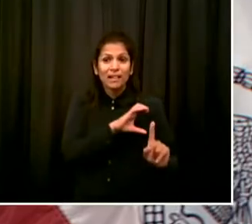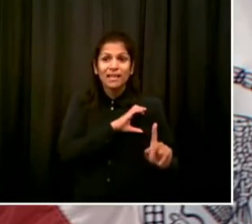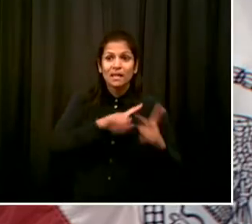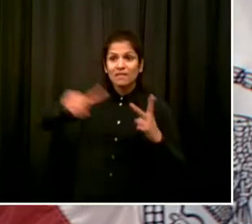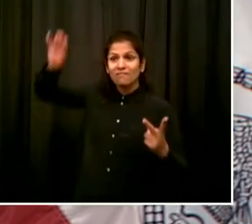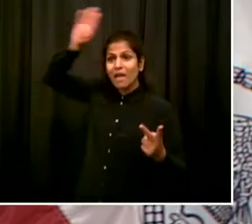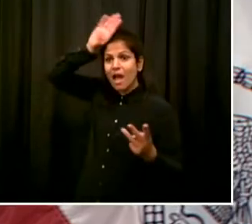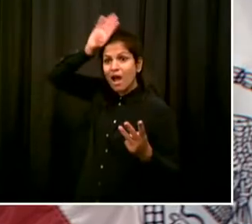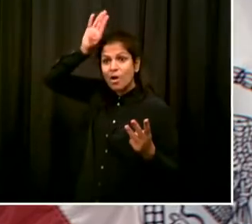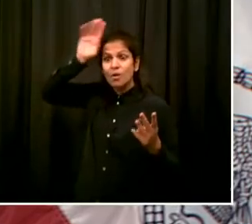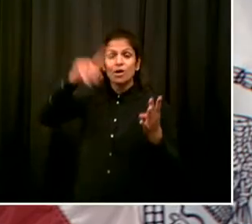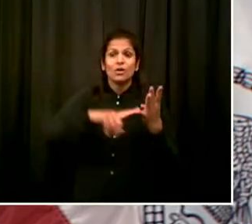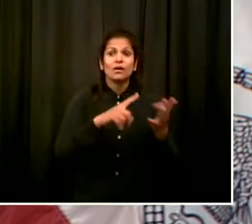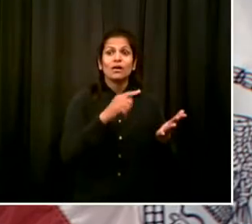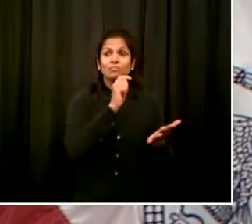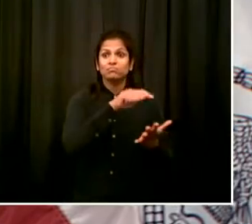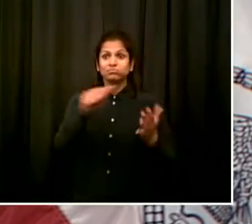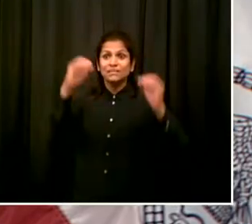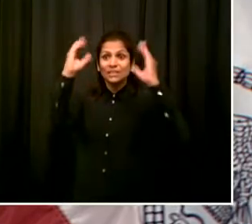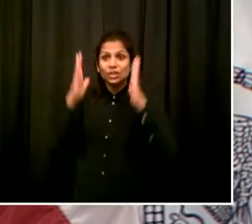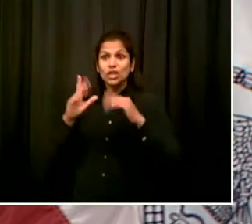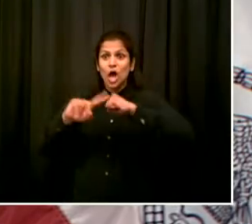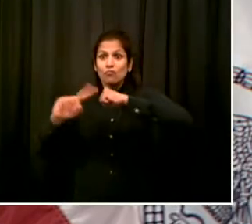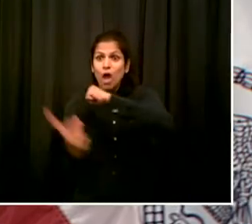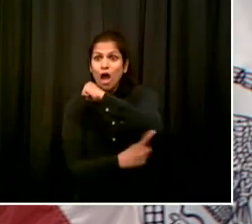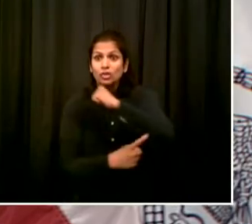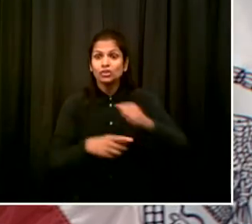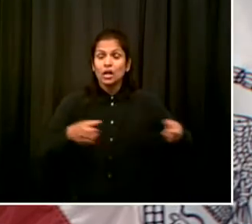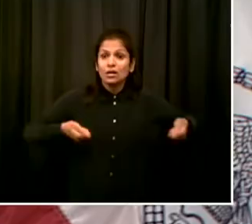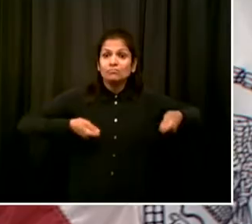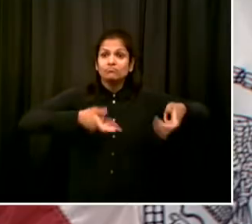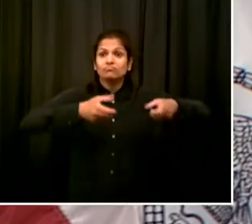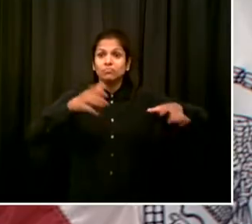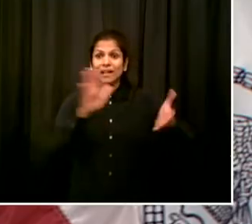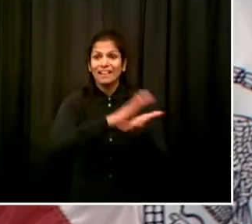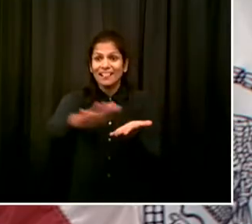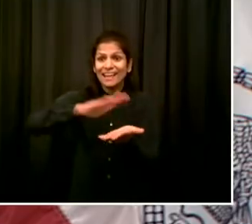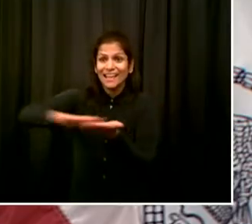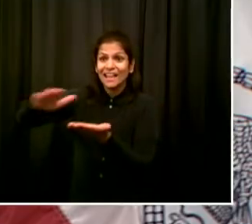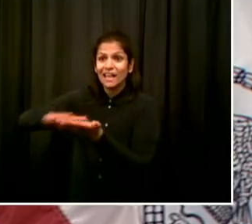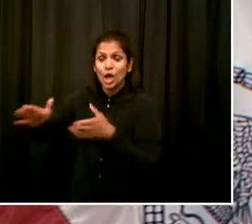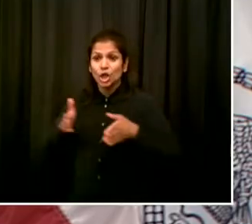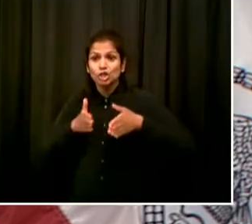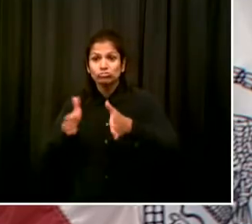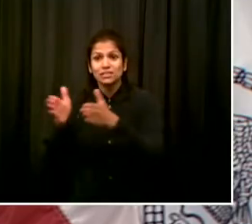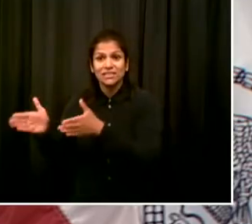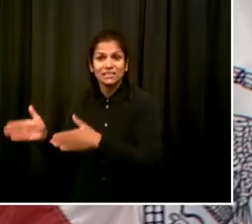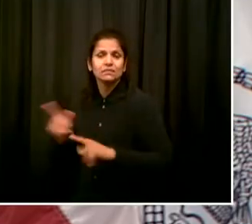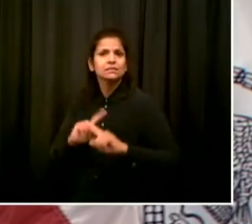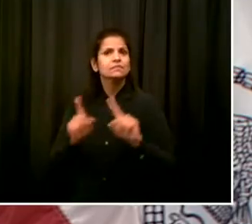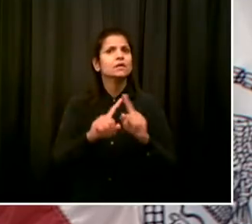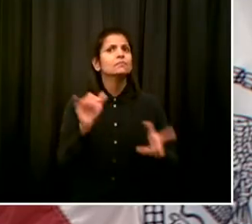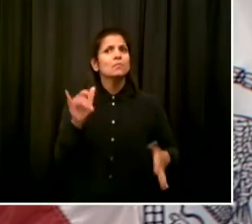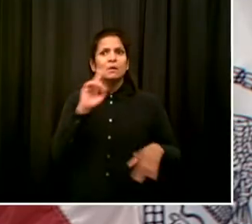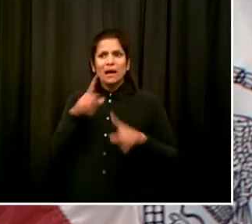THAT THERE WILL BE A FIREFIGHTER IN YOUR HOUSE OR IF YOU WANT YOUR GARBAGE PICKED UP, ALL OF THE